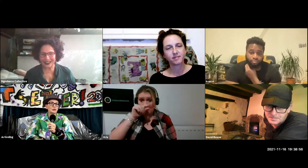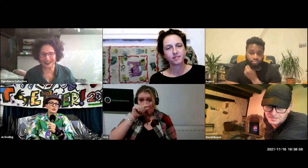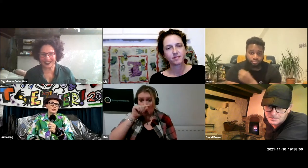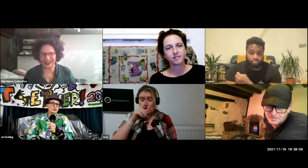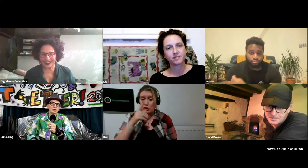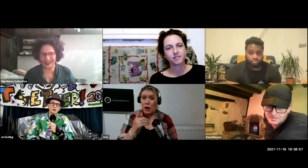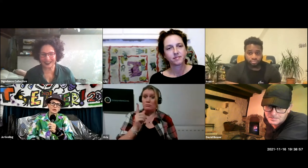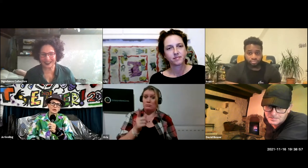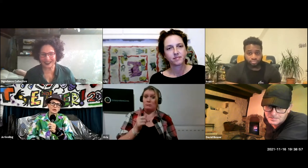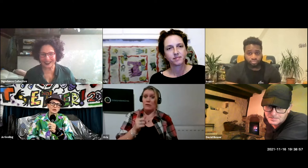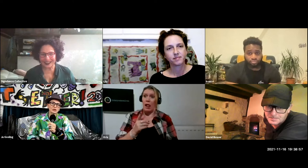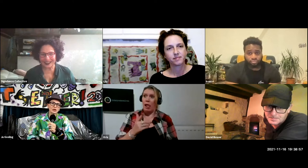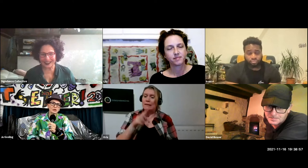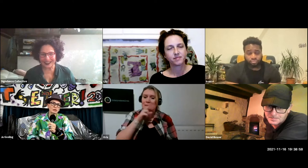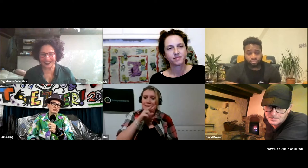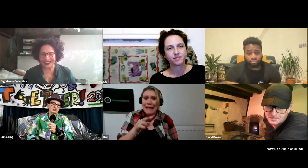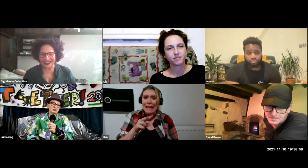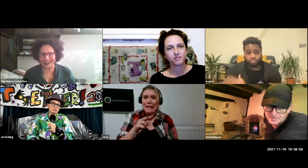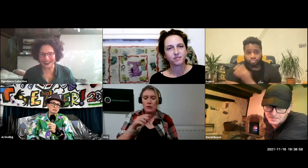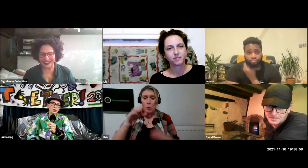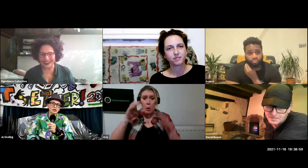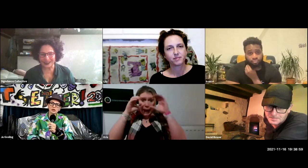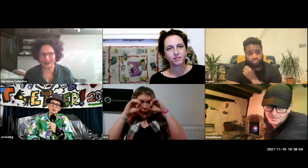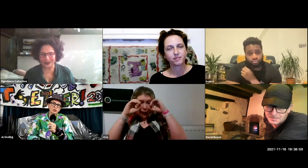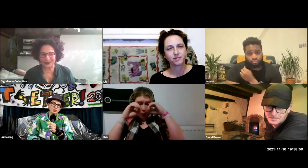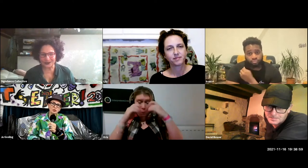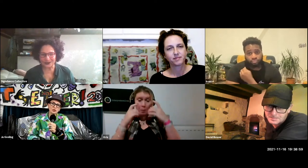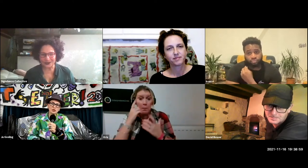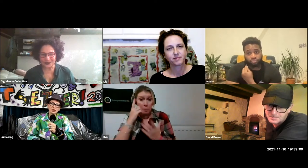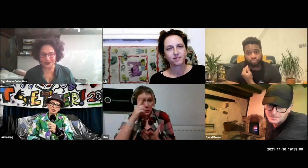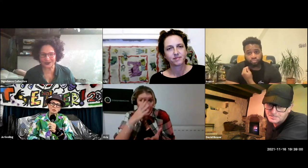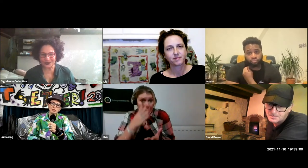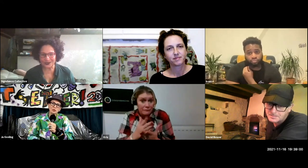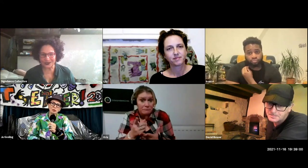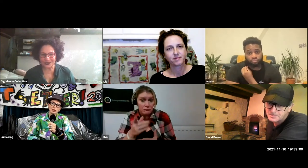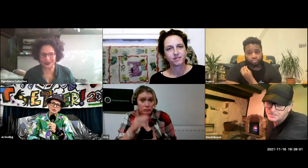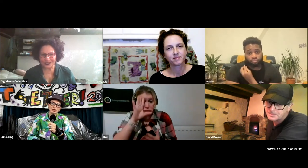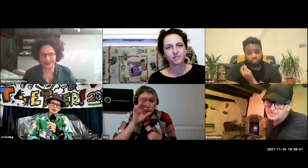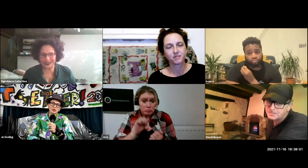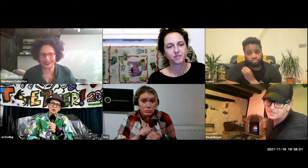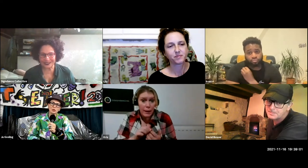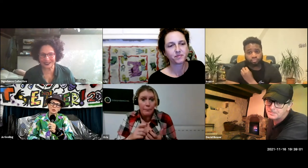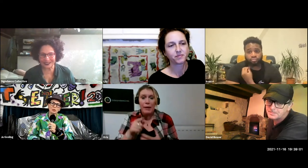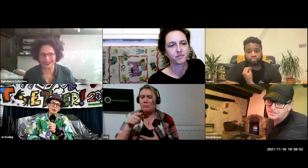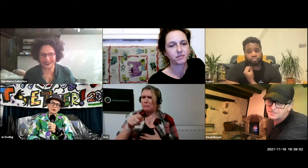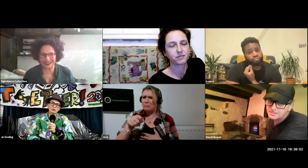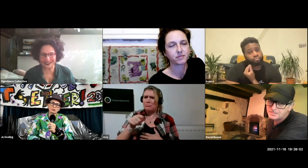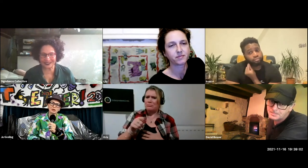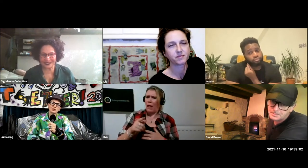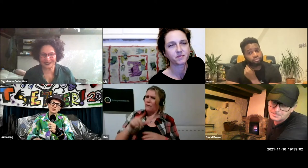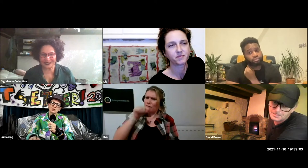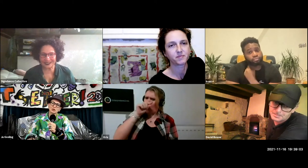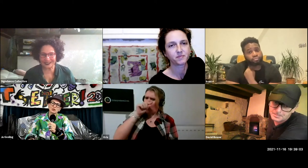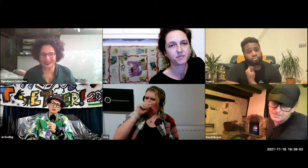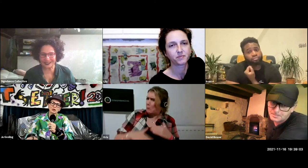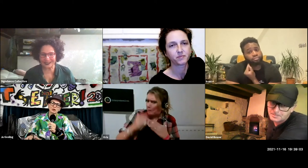one point, that is just the power of the performance. What next? I know you are looking for funding to extend the, extend the